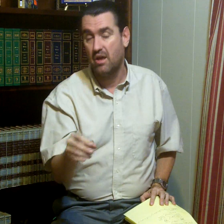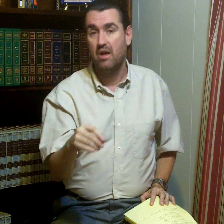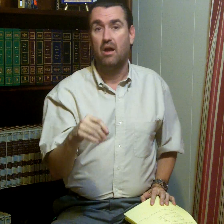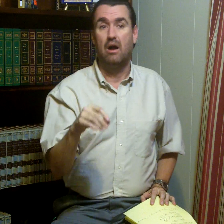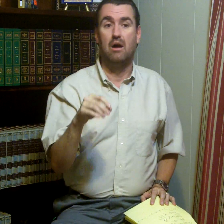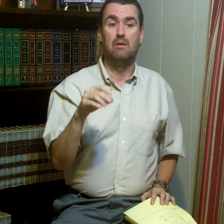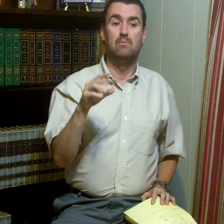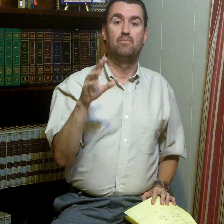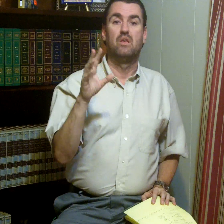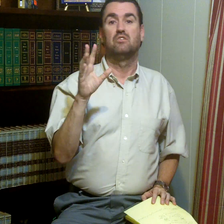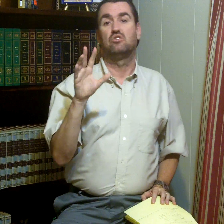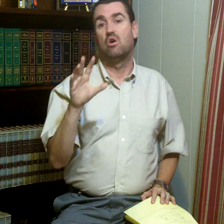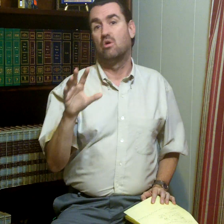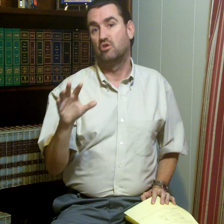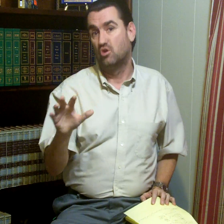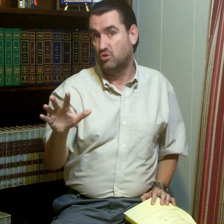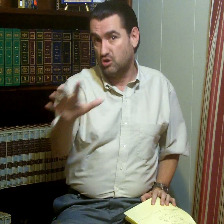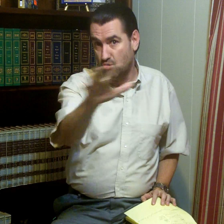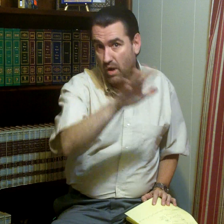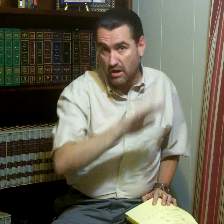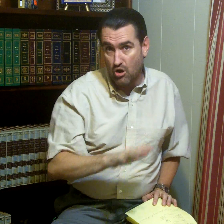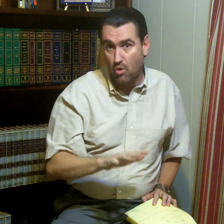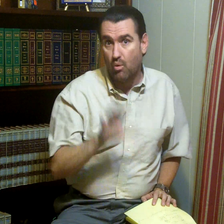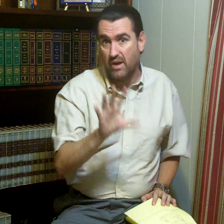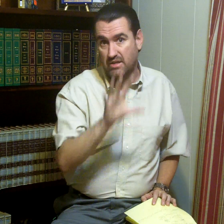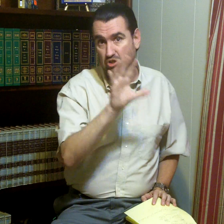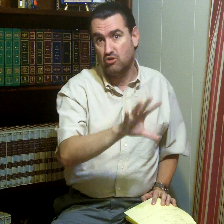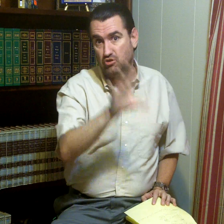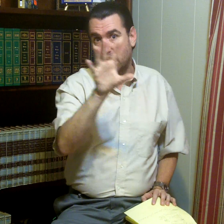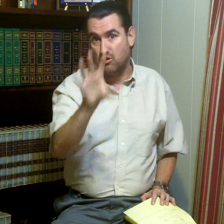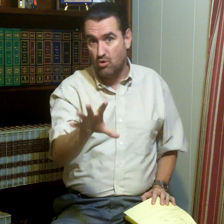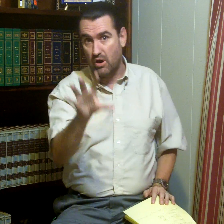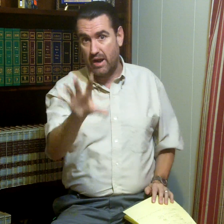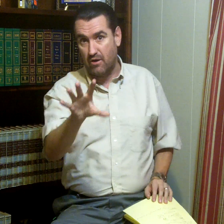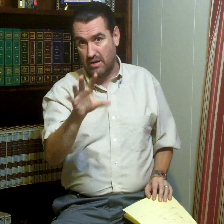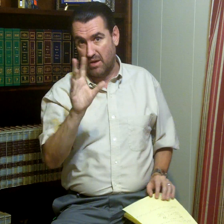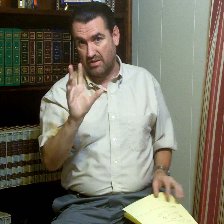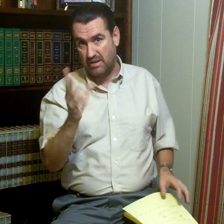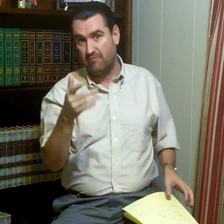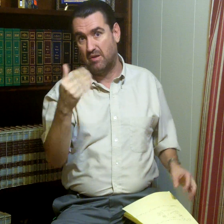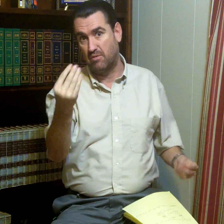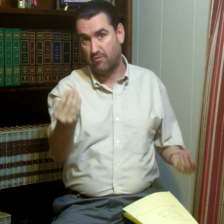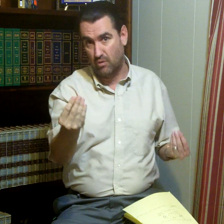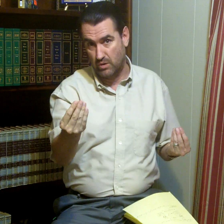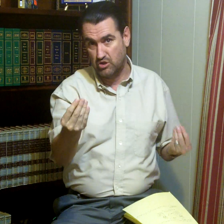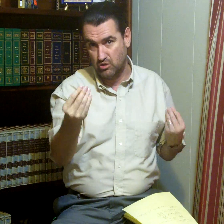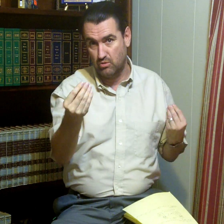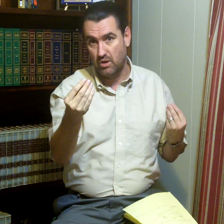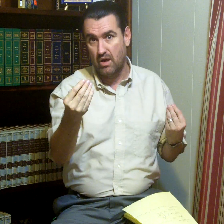so you want to know what is used in your area by the deaf people for which you